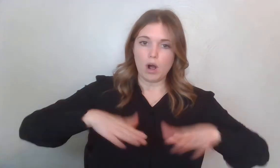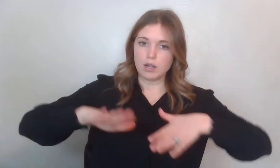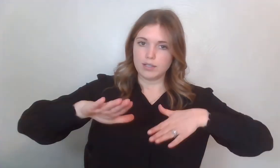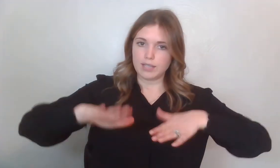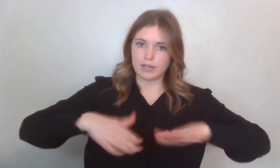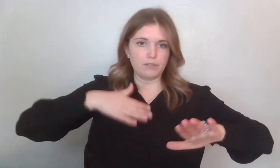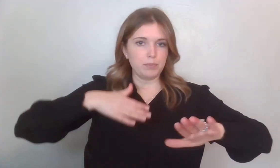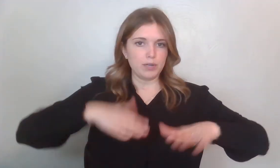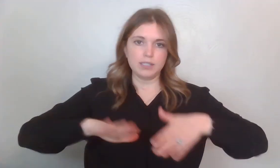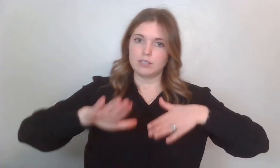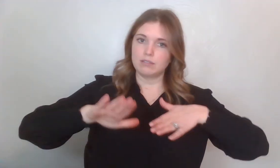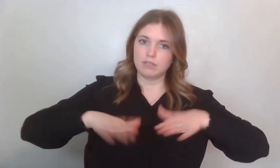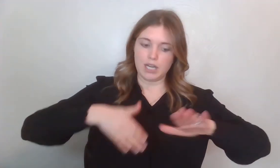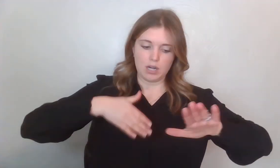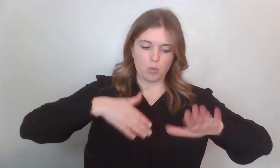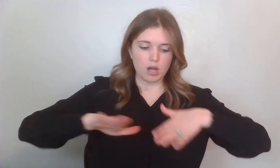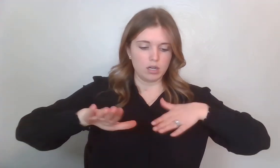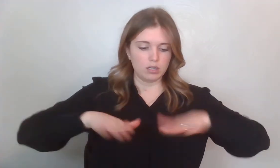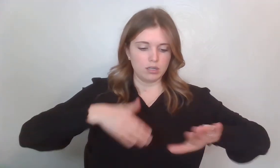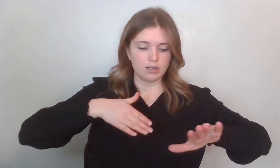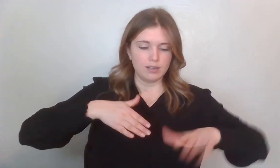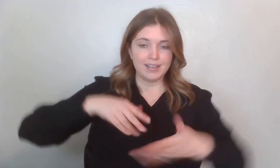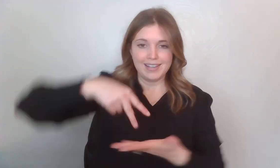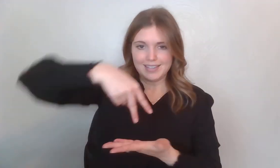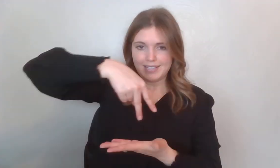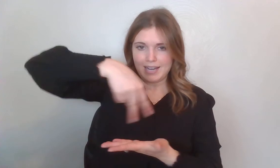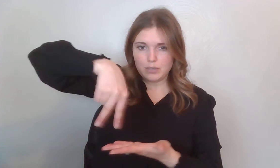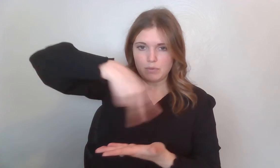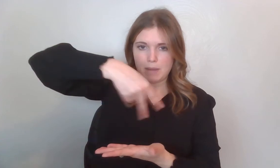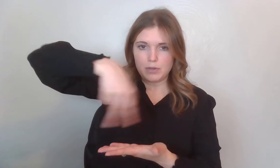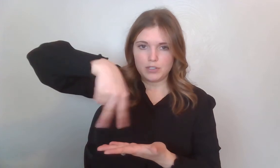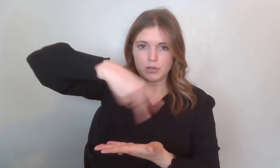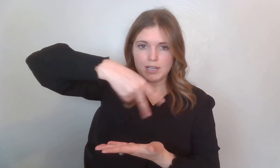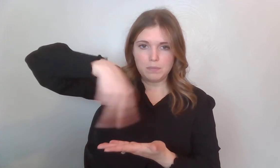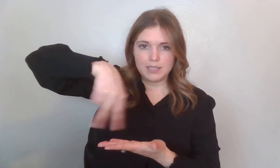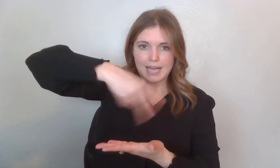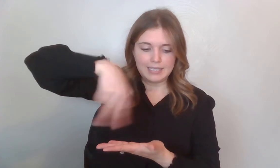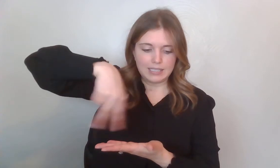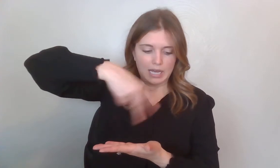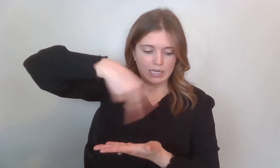WALK WALK is like your footprints taking a walk. DANCE Remember is your hips side to side.